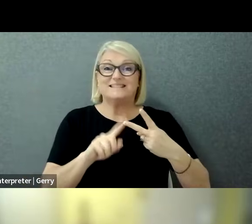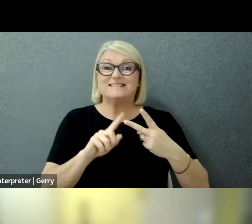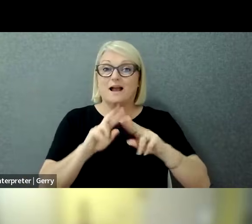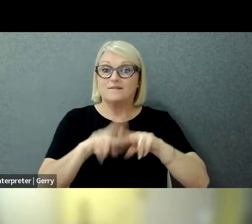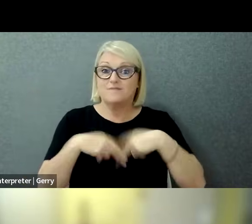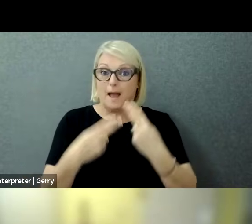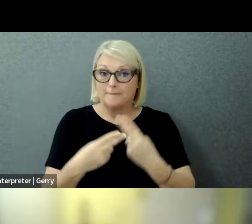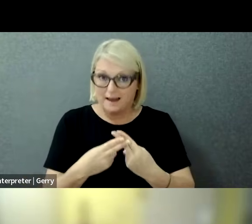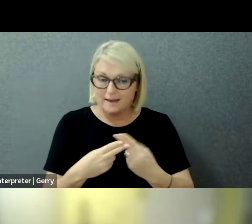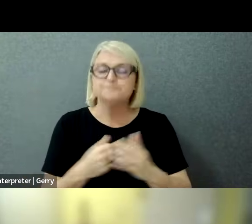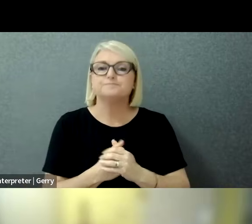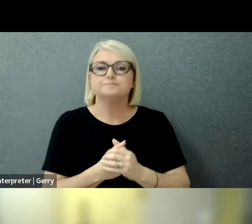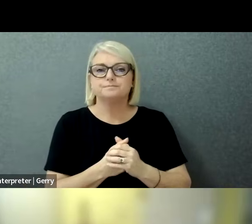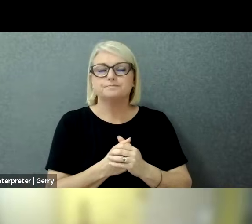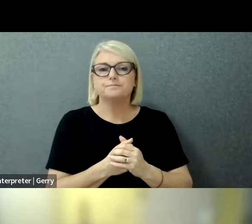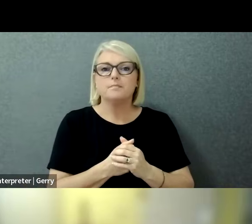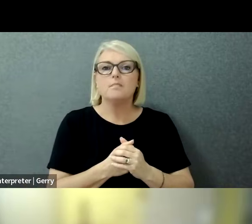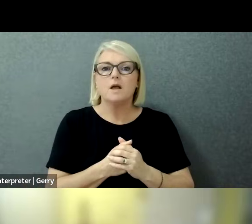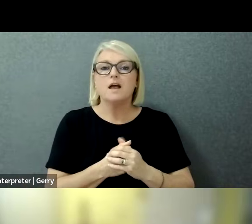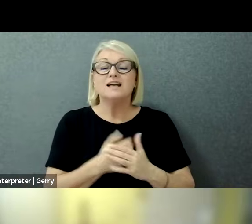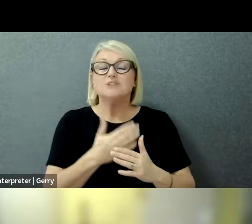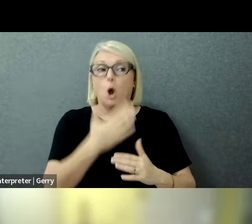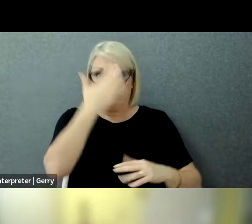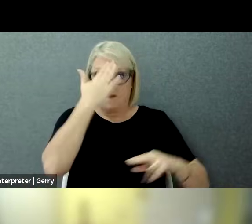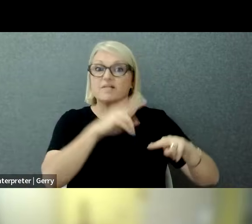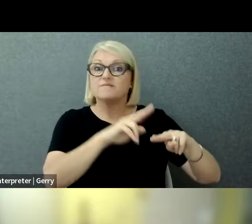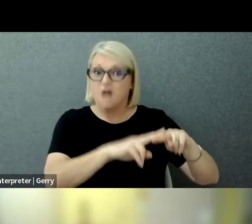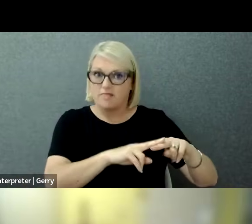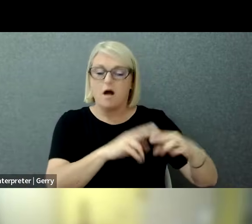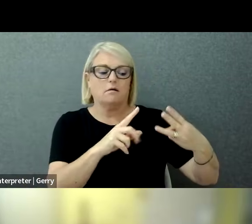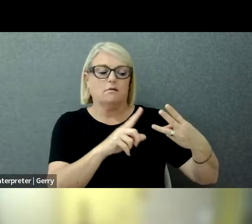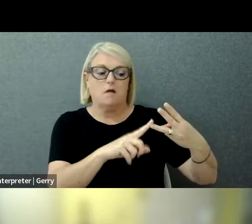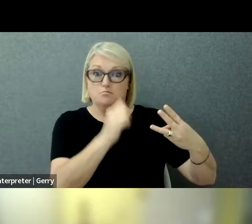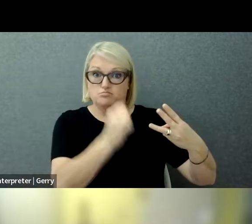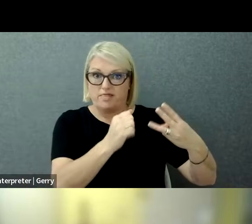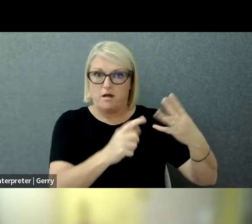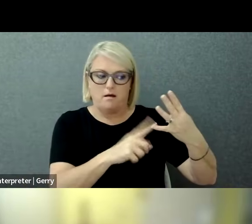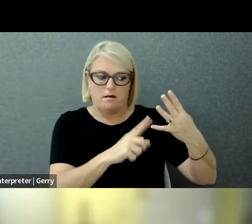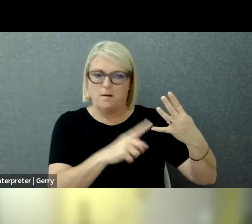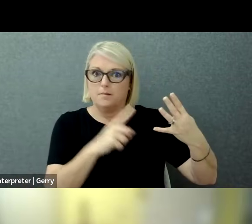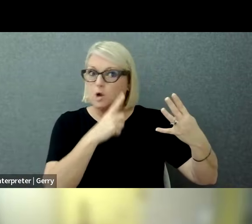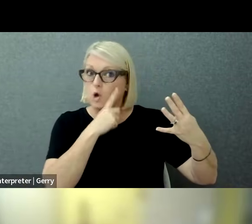at home with her parents and her older brother. She wasn't accessing early childhood either but